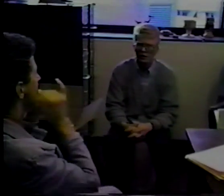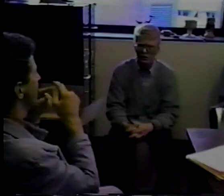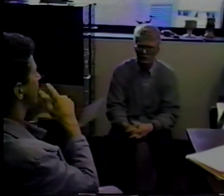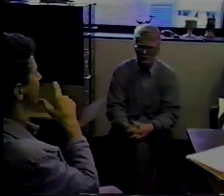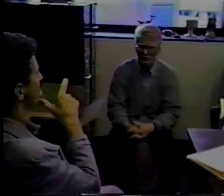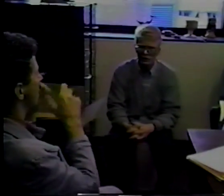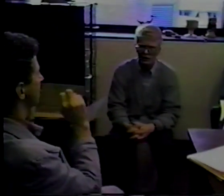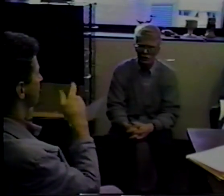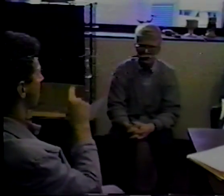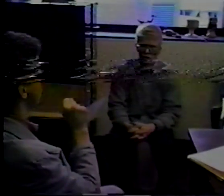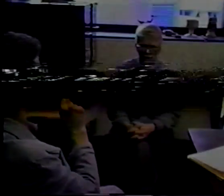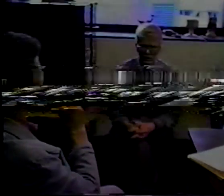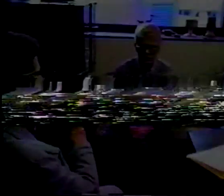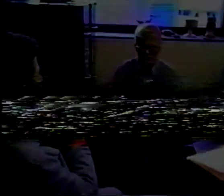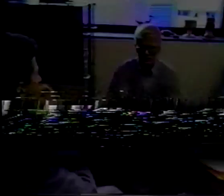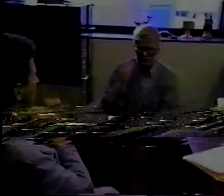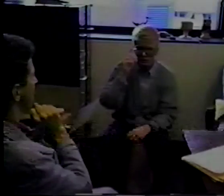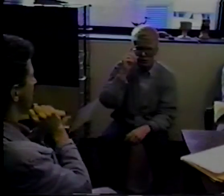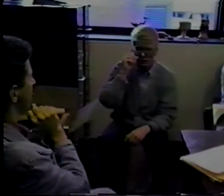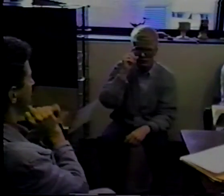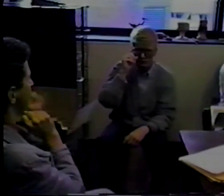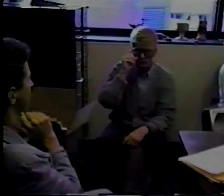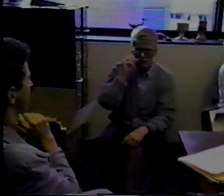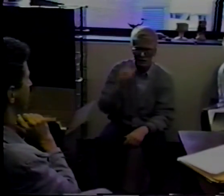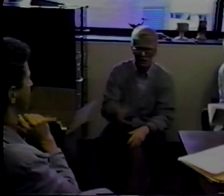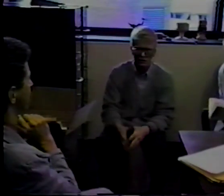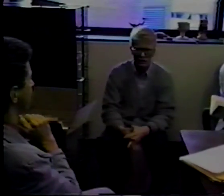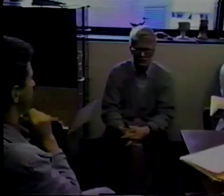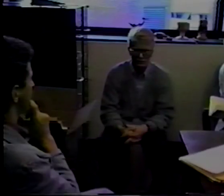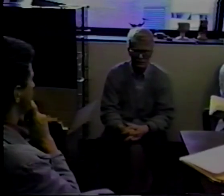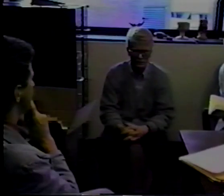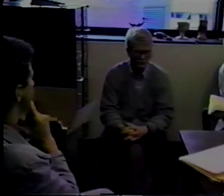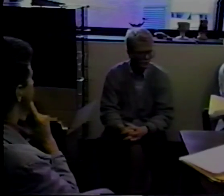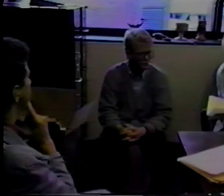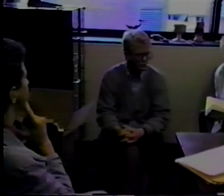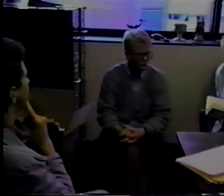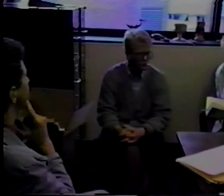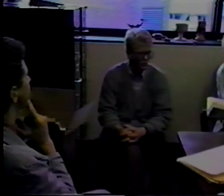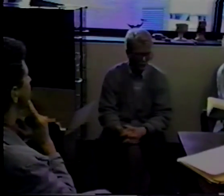that could get the message to you. Um, you can call the Linguistics Department at Gallaudet